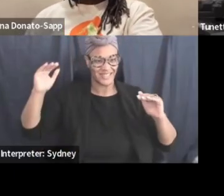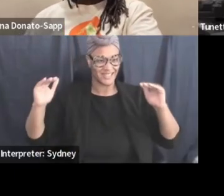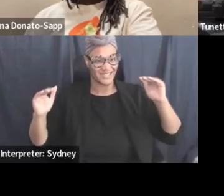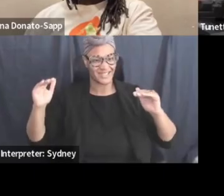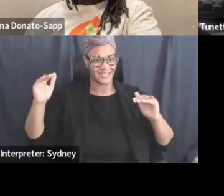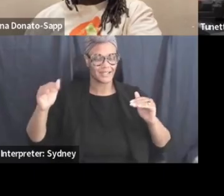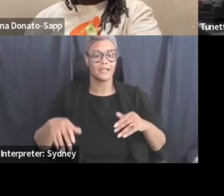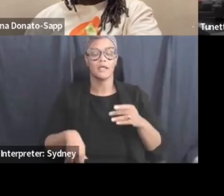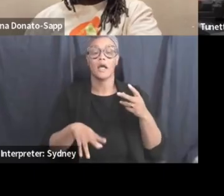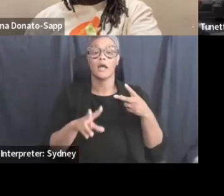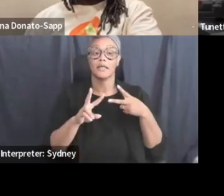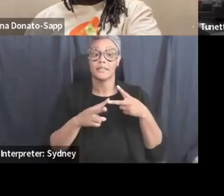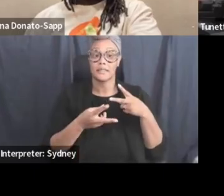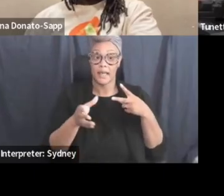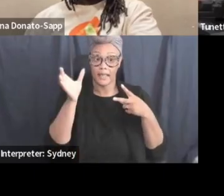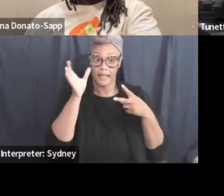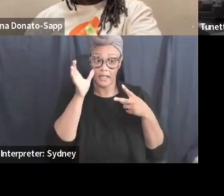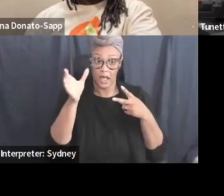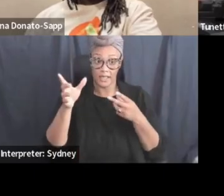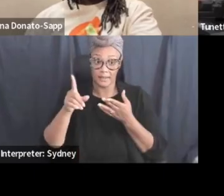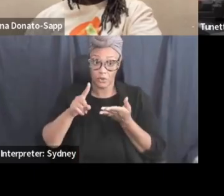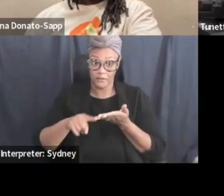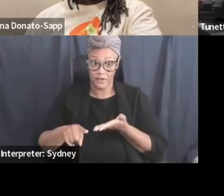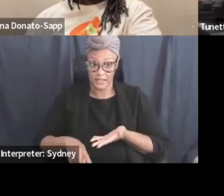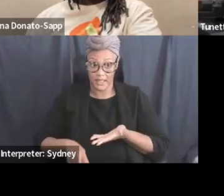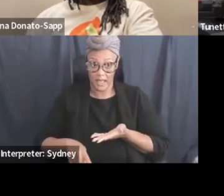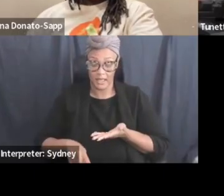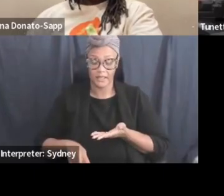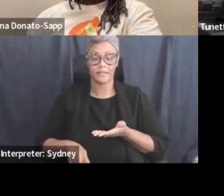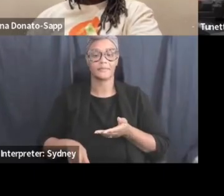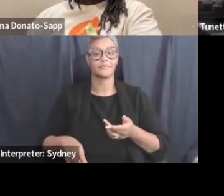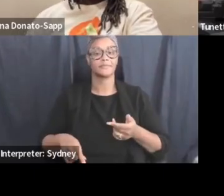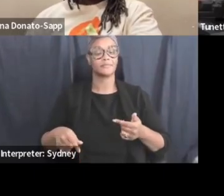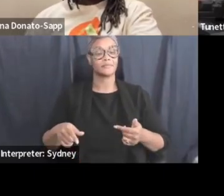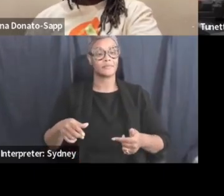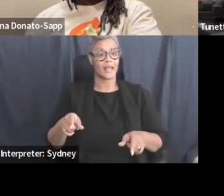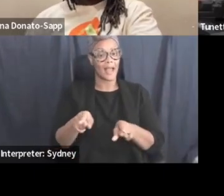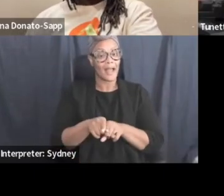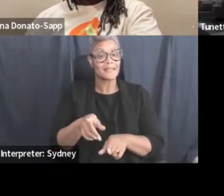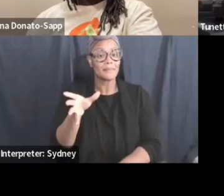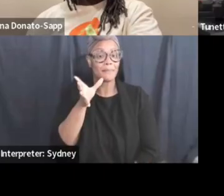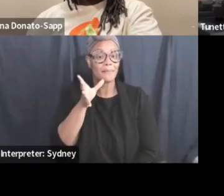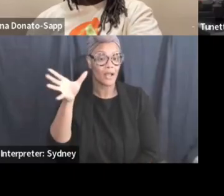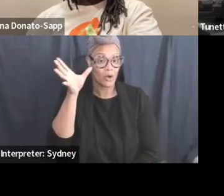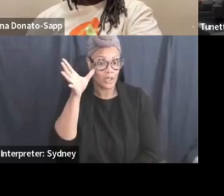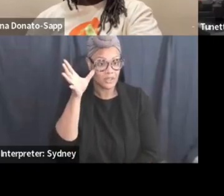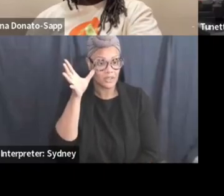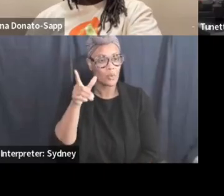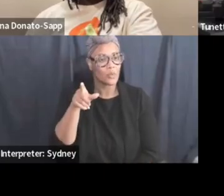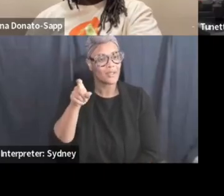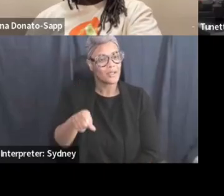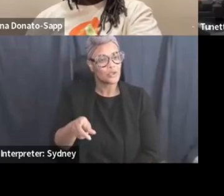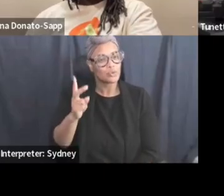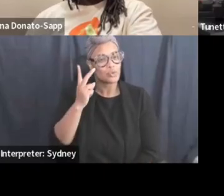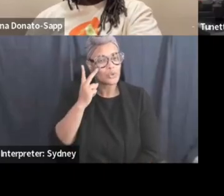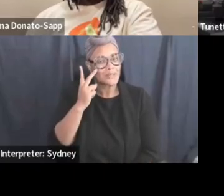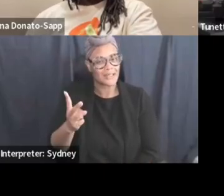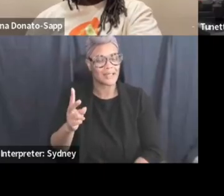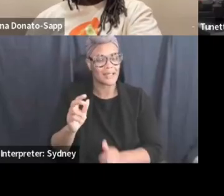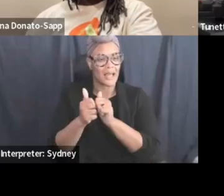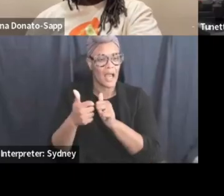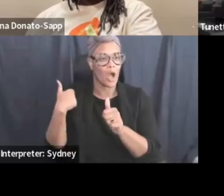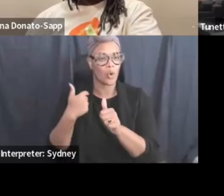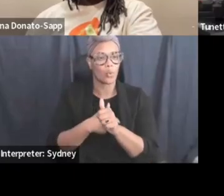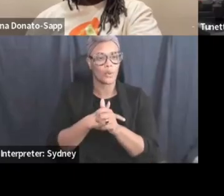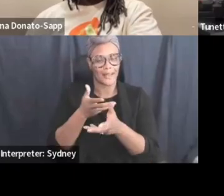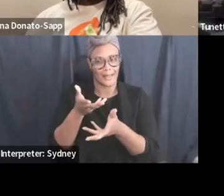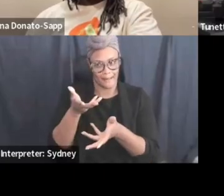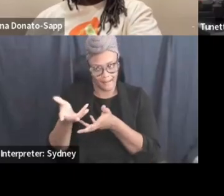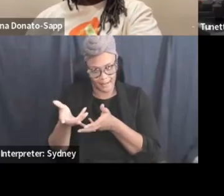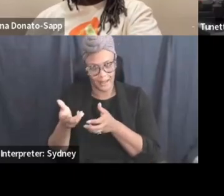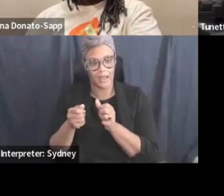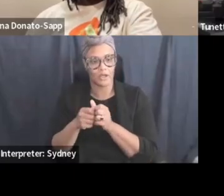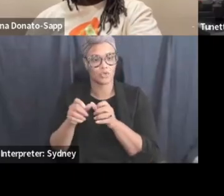even how we as parents see how we can engage the system. I am in a system where I have I